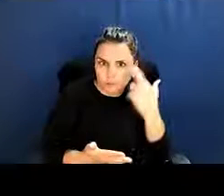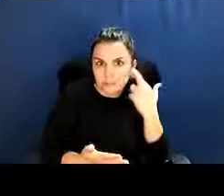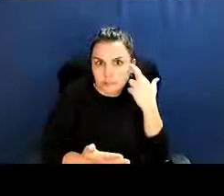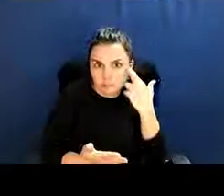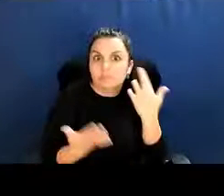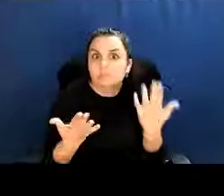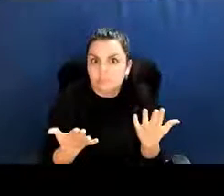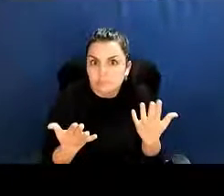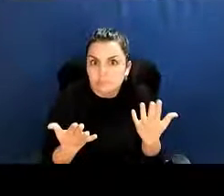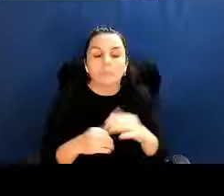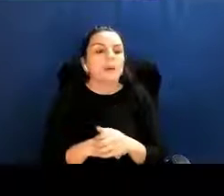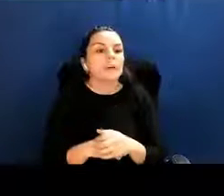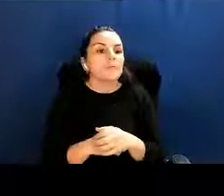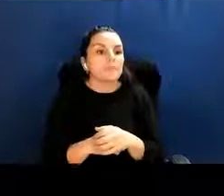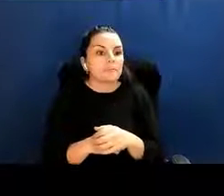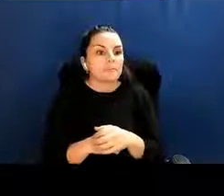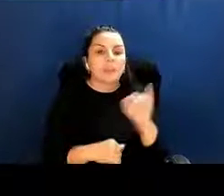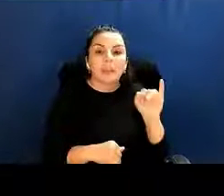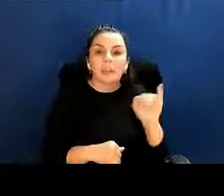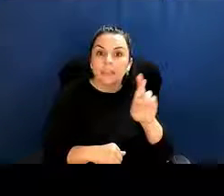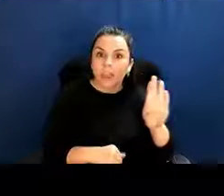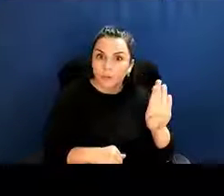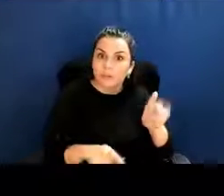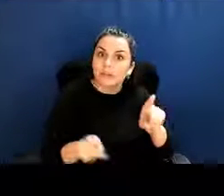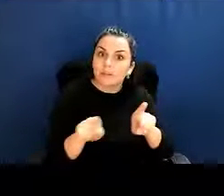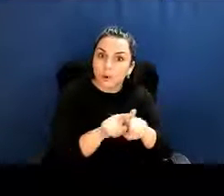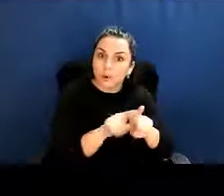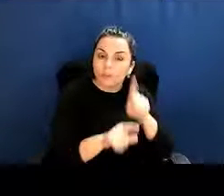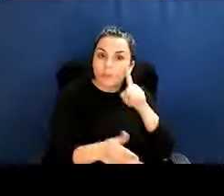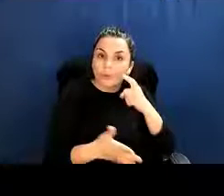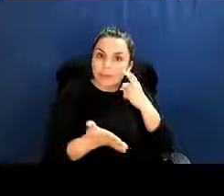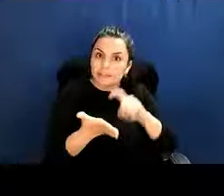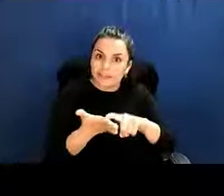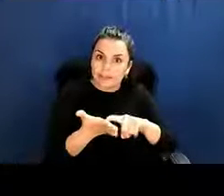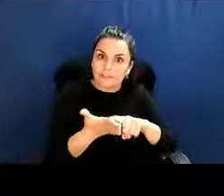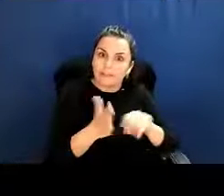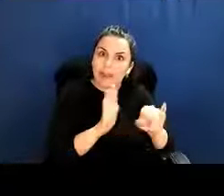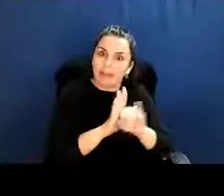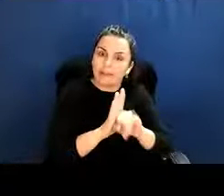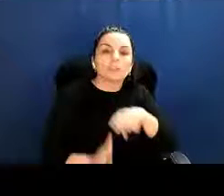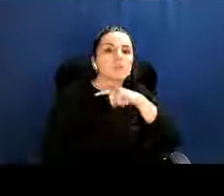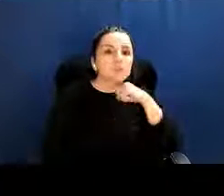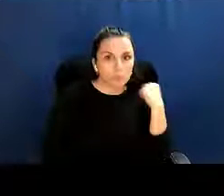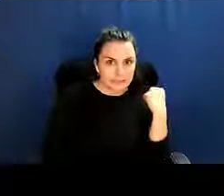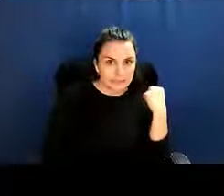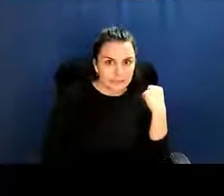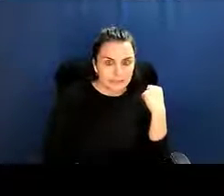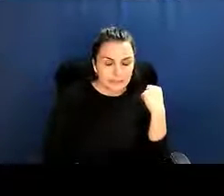For it's part, the IRB is also going to identify the risks and consider their likely severity,